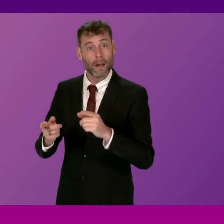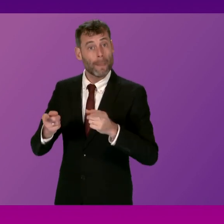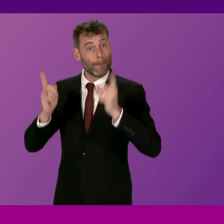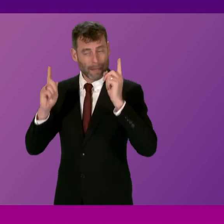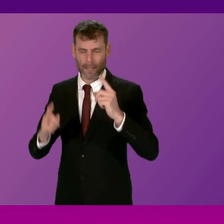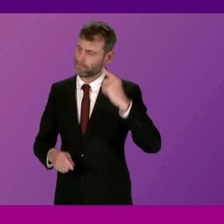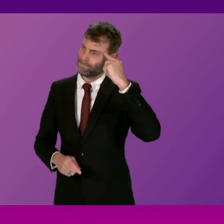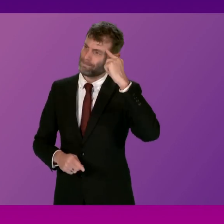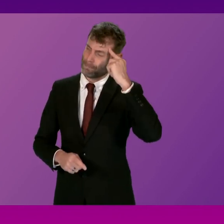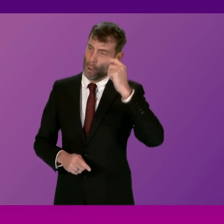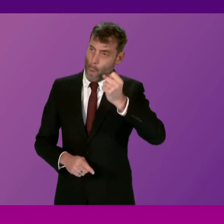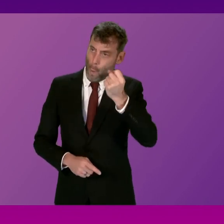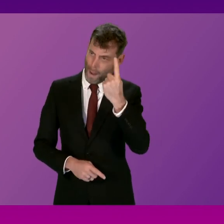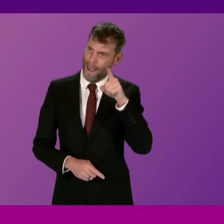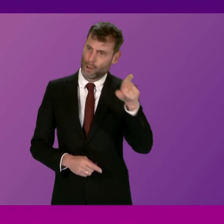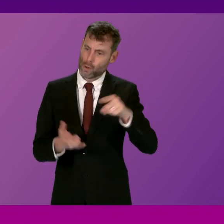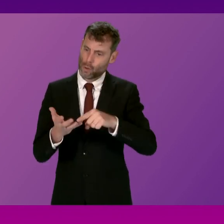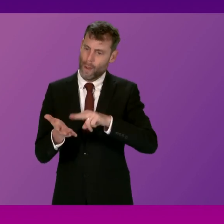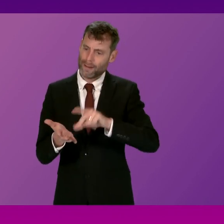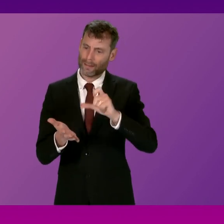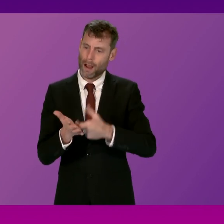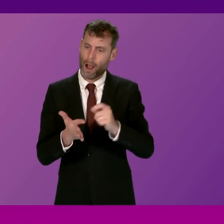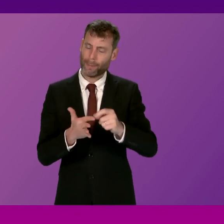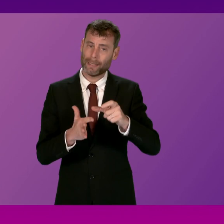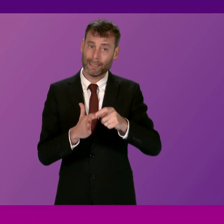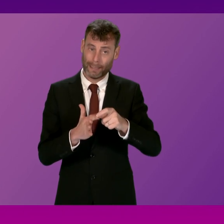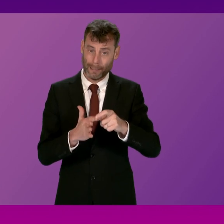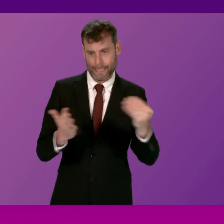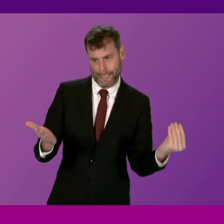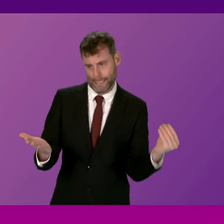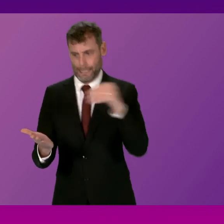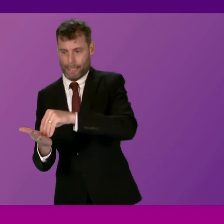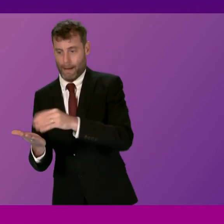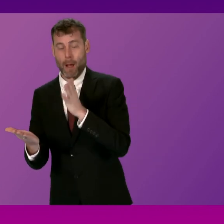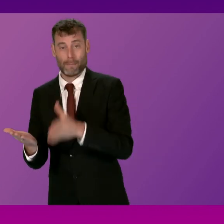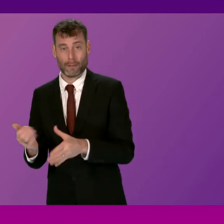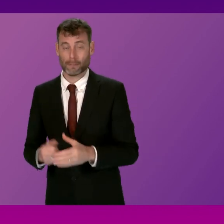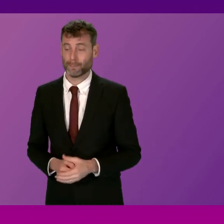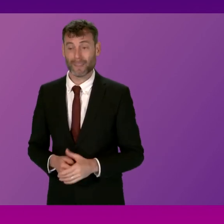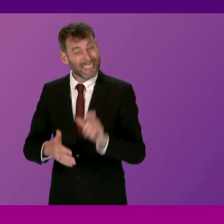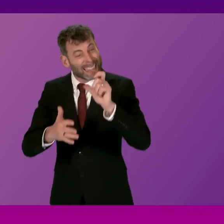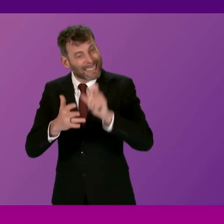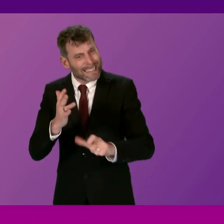Disabled people matter. Their rights matter. It therefore matters a great deal that we do all that we can to include them in our